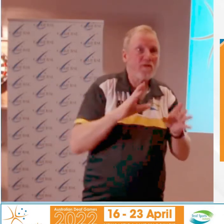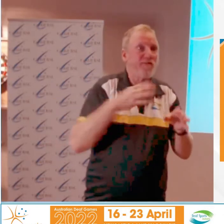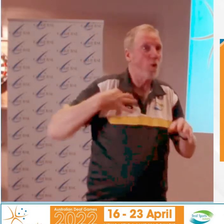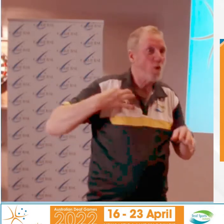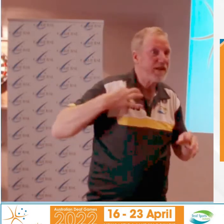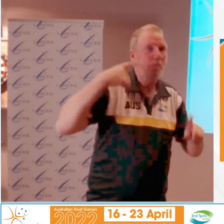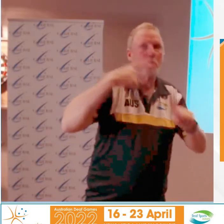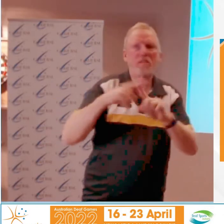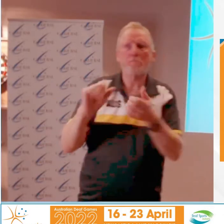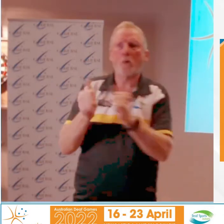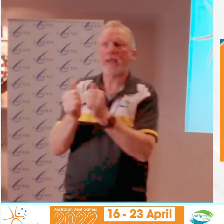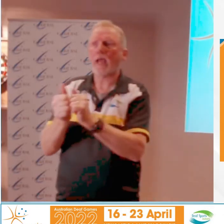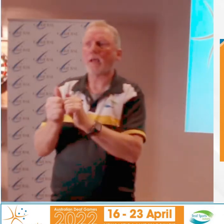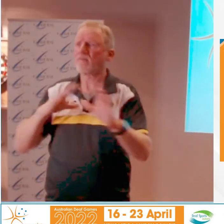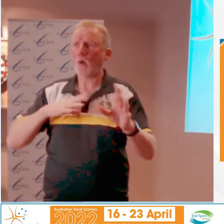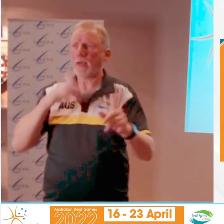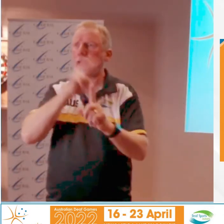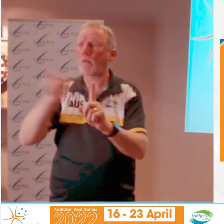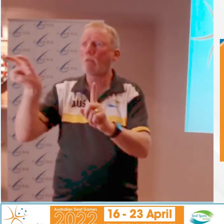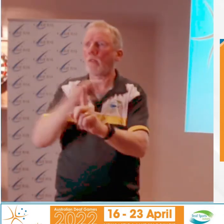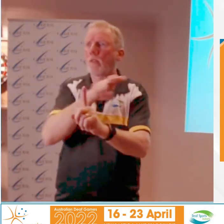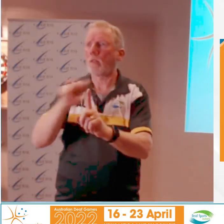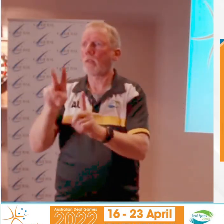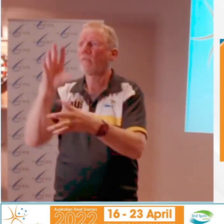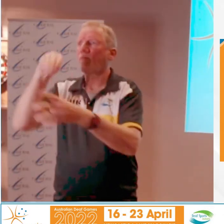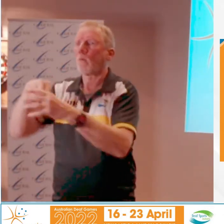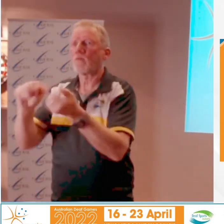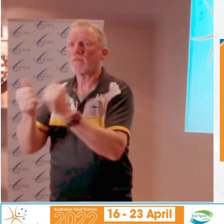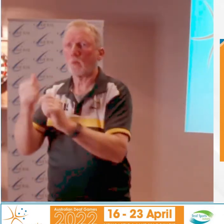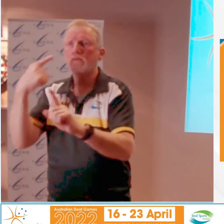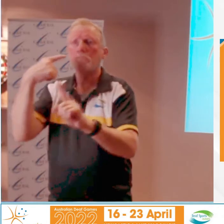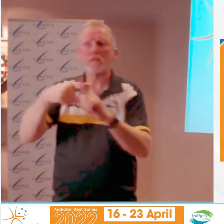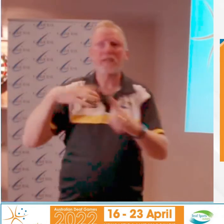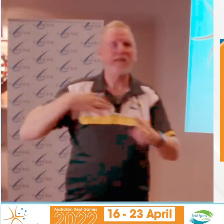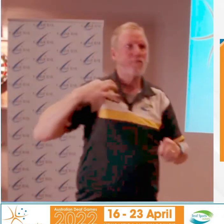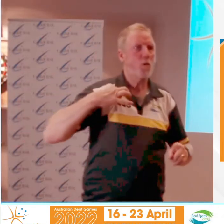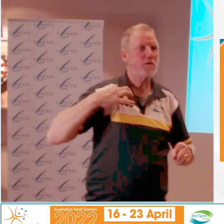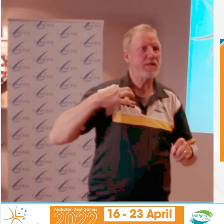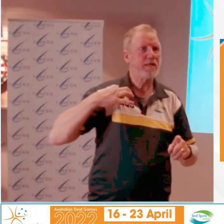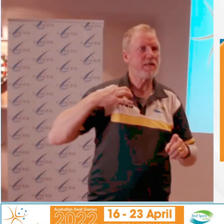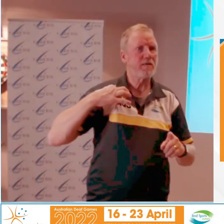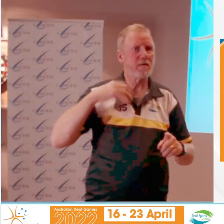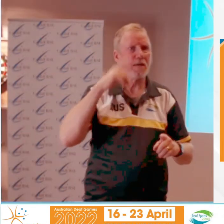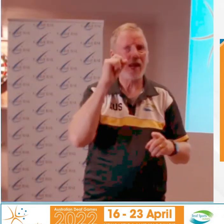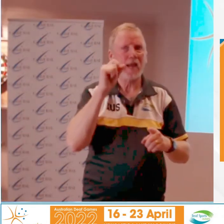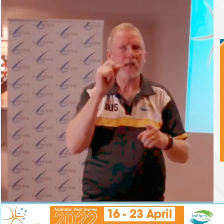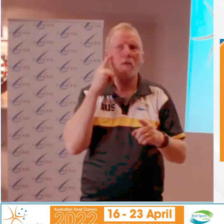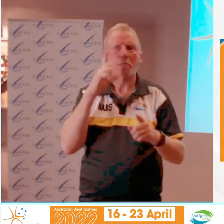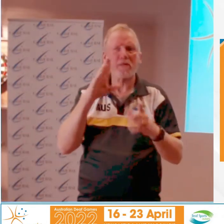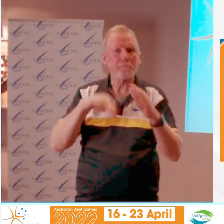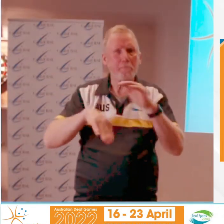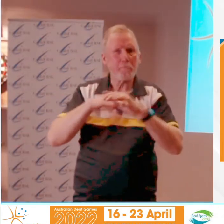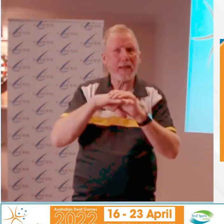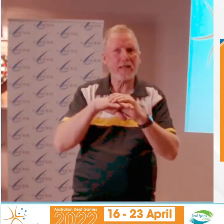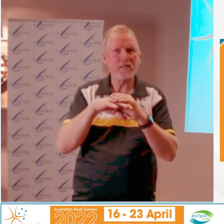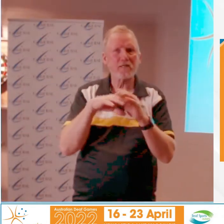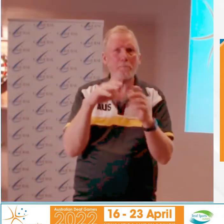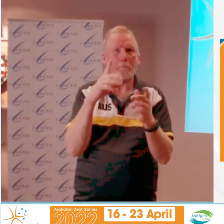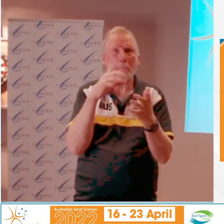covered some are very small jobs others are bigger but some will be working as volunteers